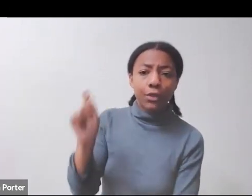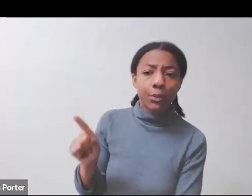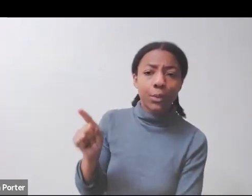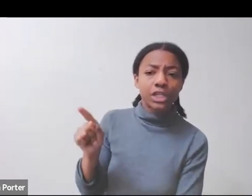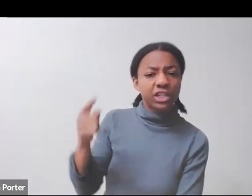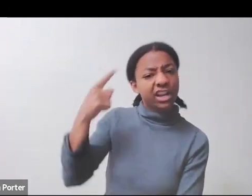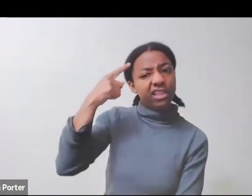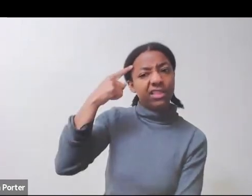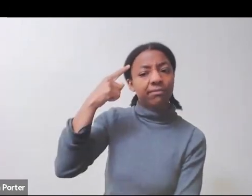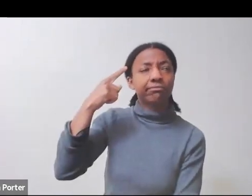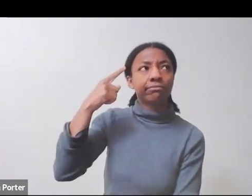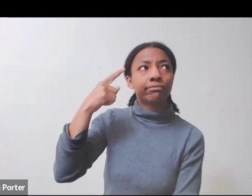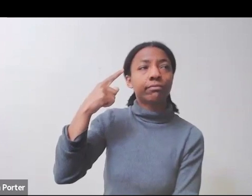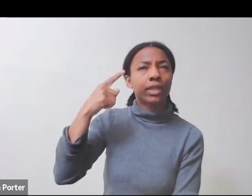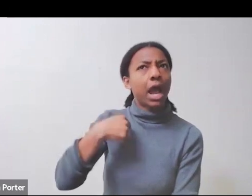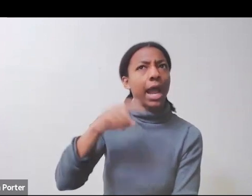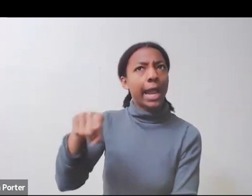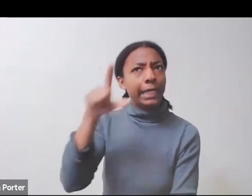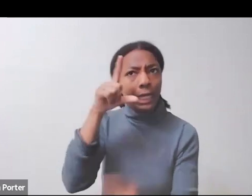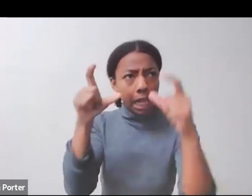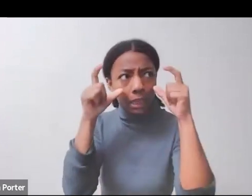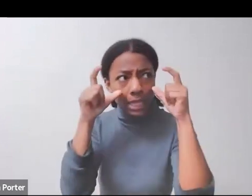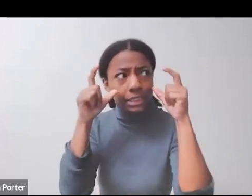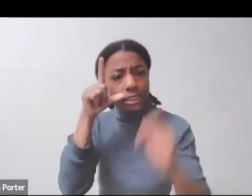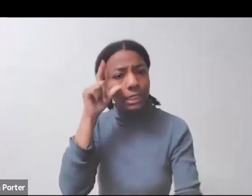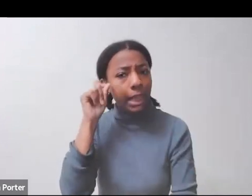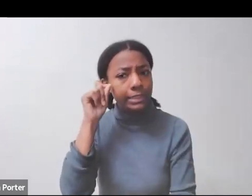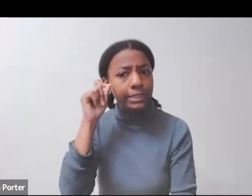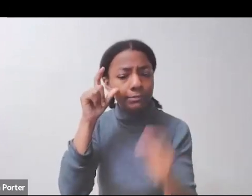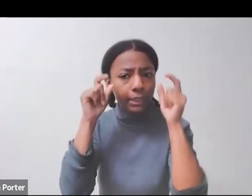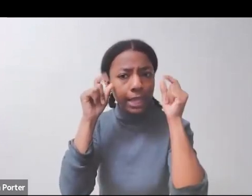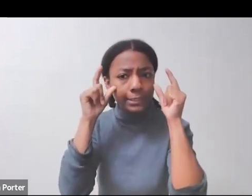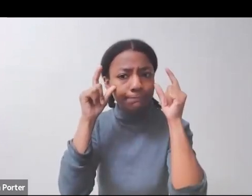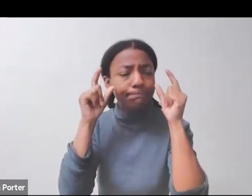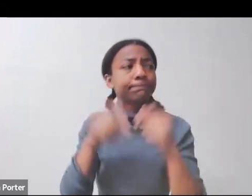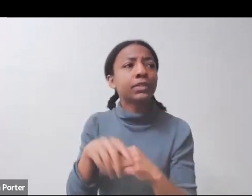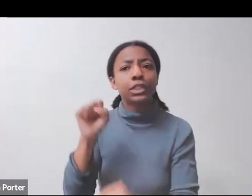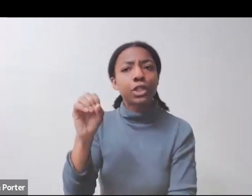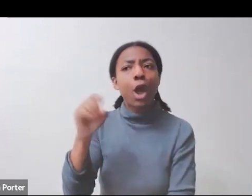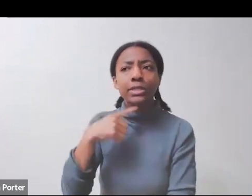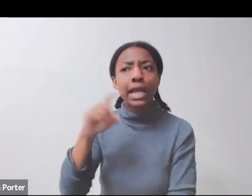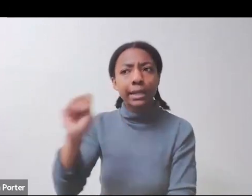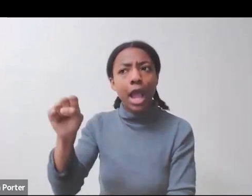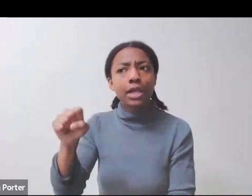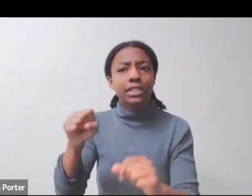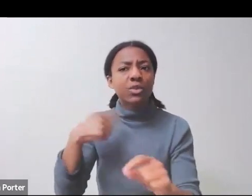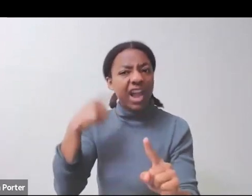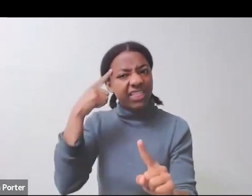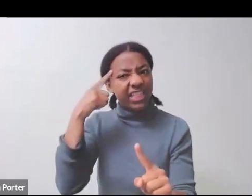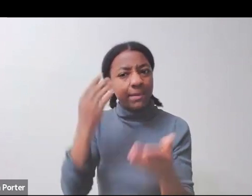That almost seems like a problem with those sorts of questions as well. Again, there are lots of folks that aren't going to identify as having a disability.